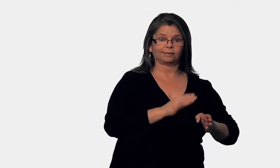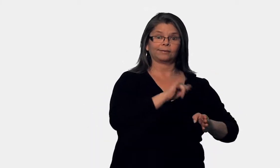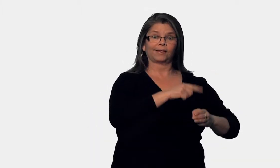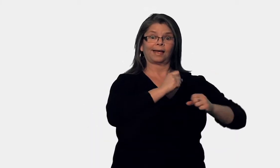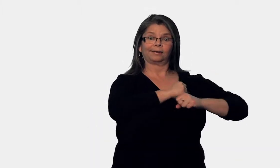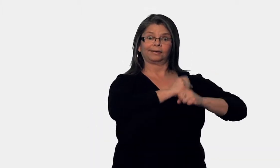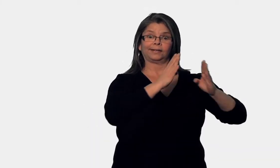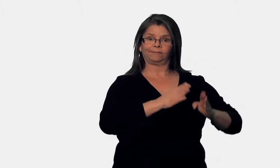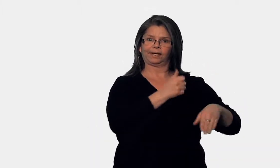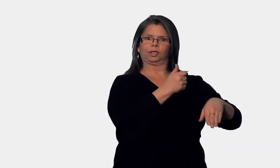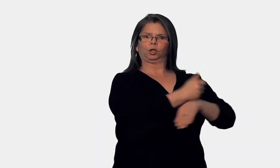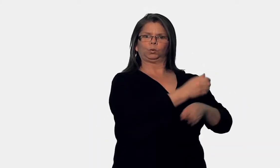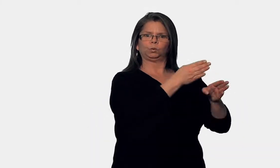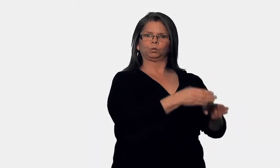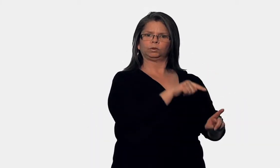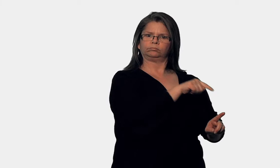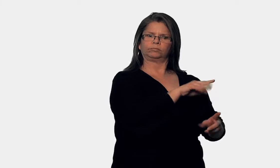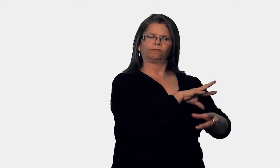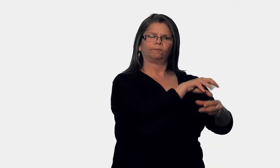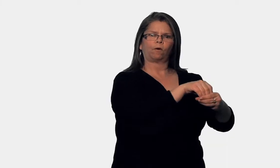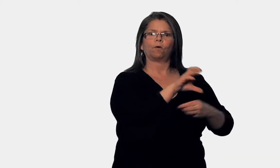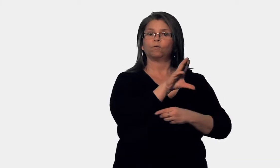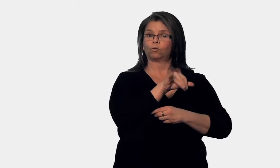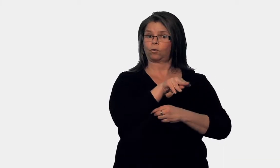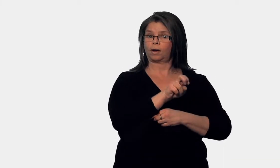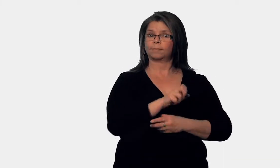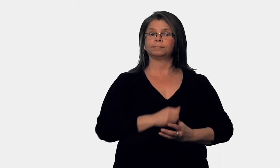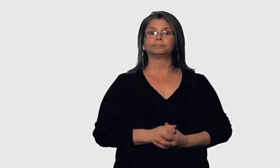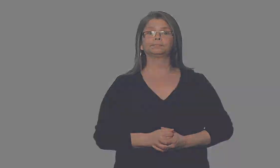accused of committing a criminal offence.